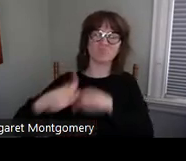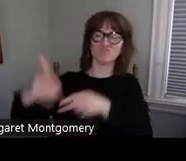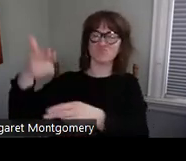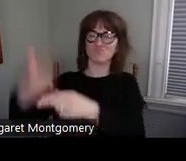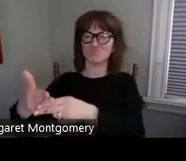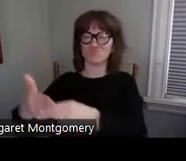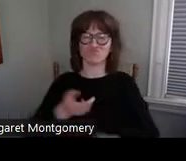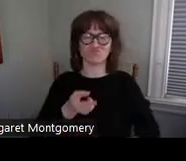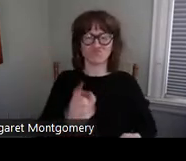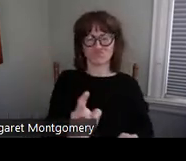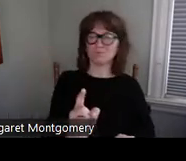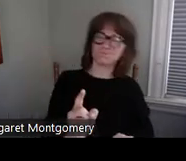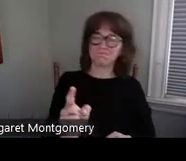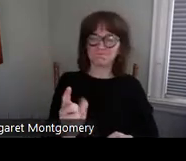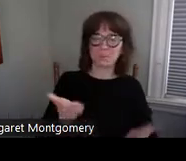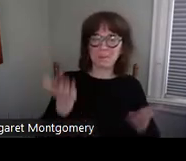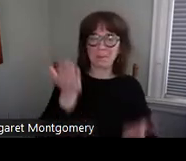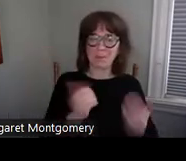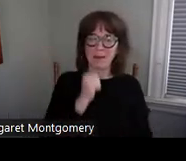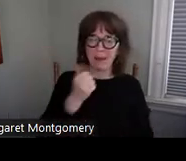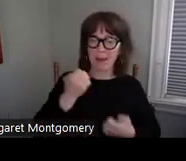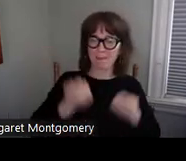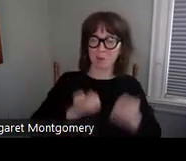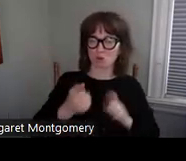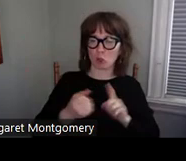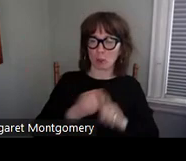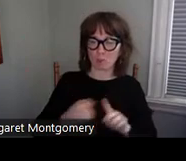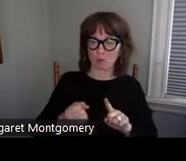12:44:04 abuse, while repetition over time can have a much more serious impact.